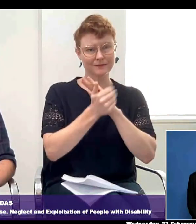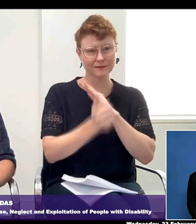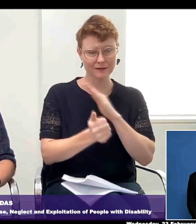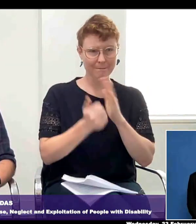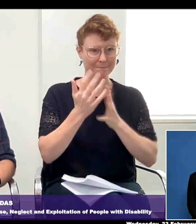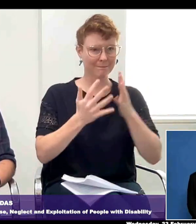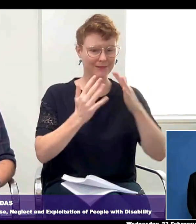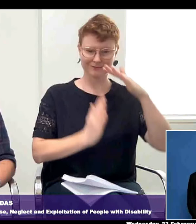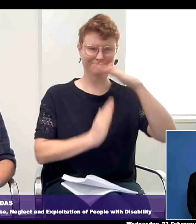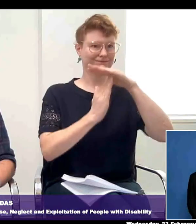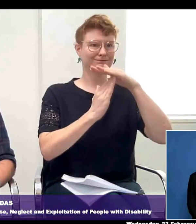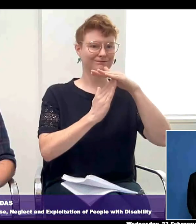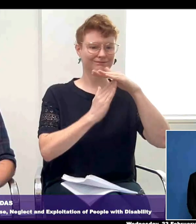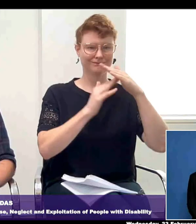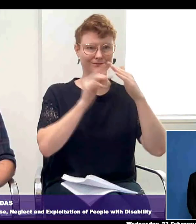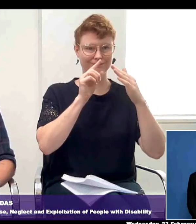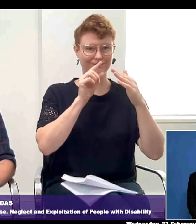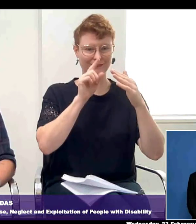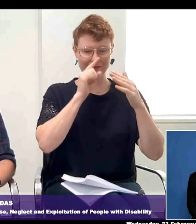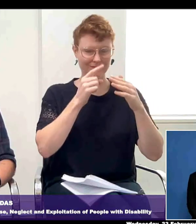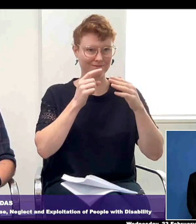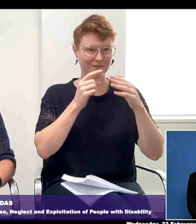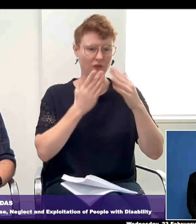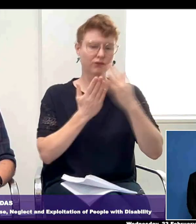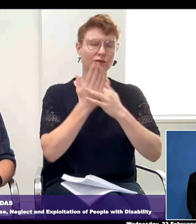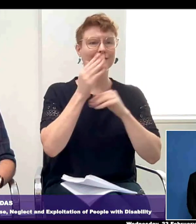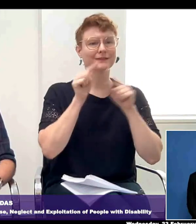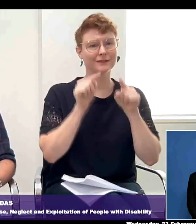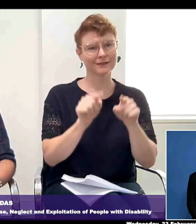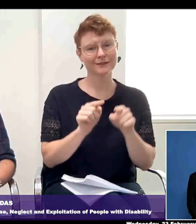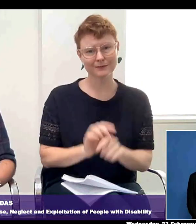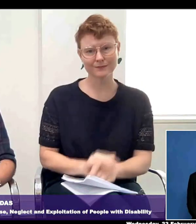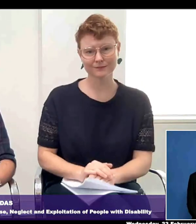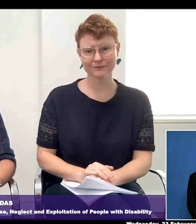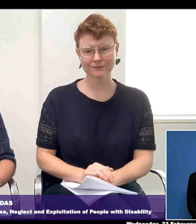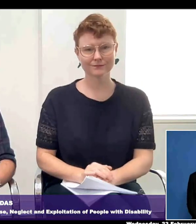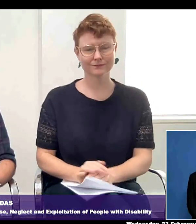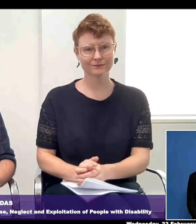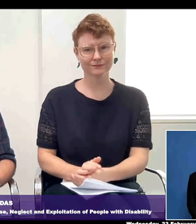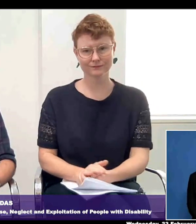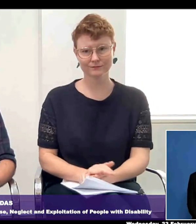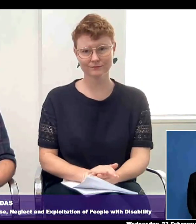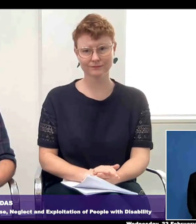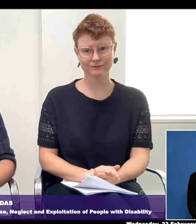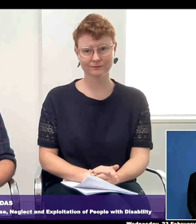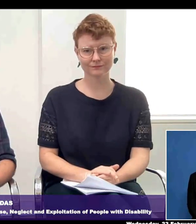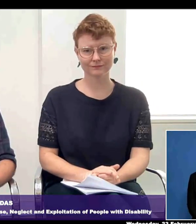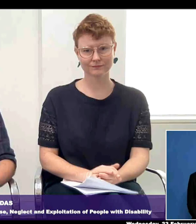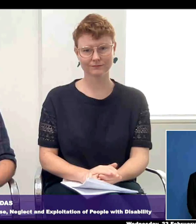promotion, continuous improvement of their skills, that they get kind of maxed out at a particular point and that is limiting their careers.